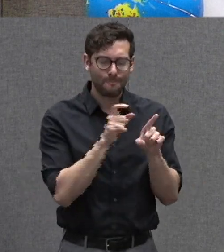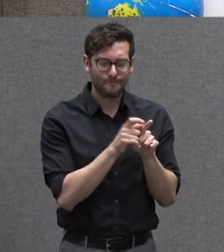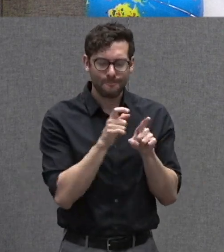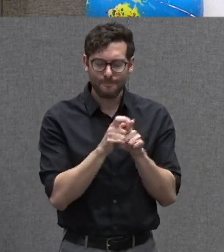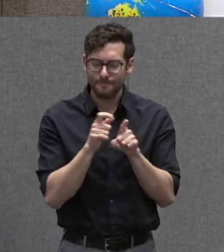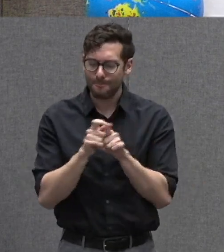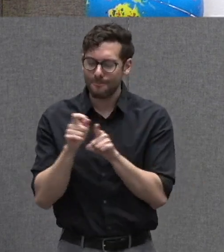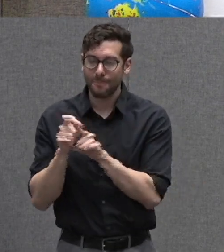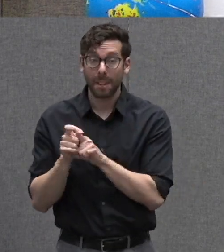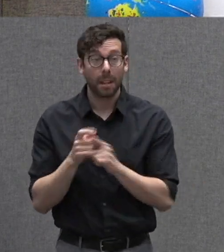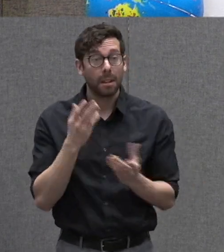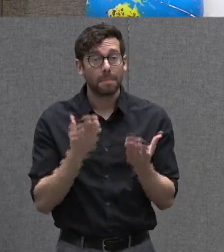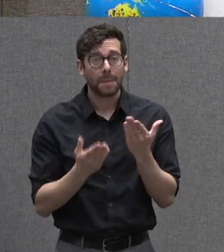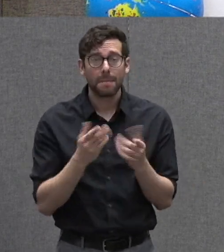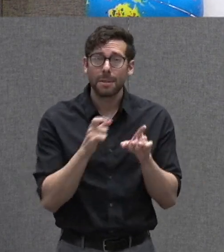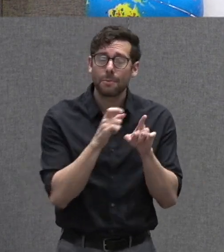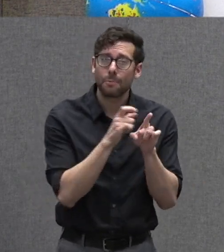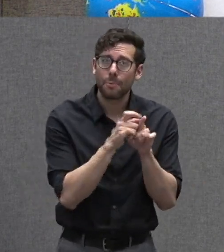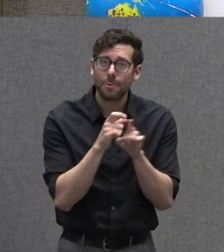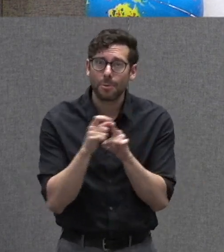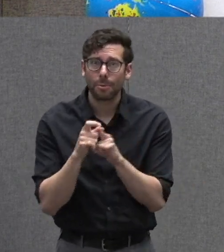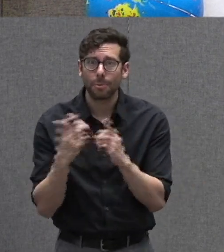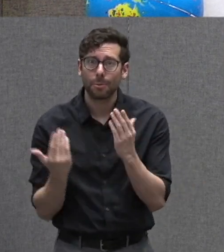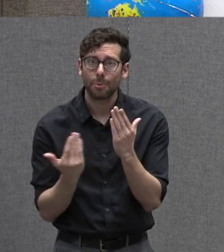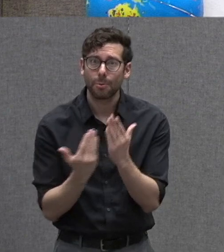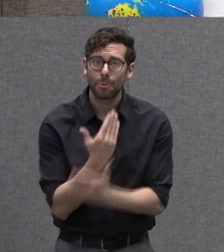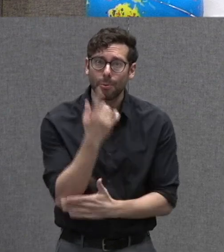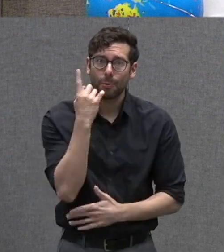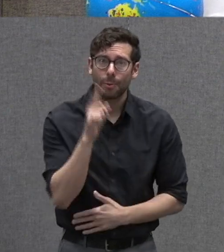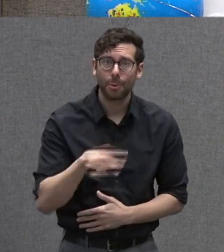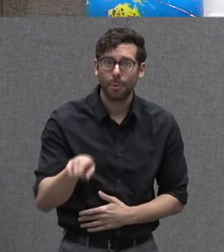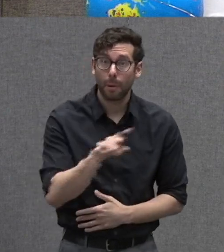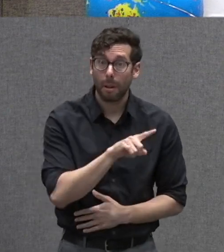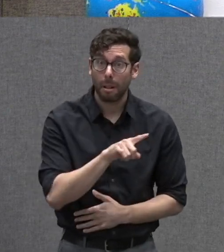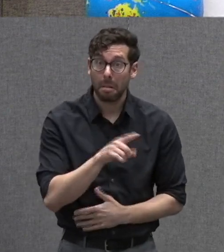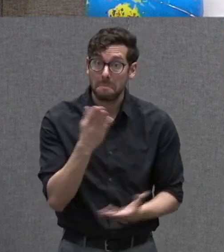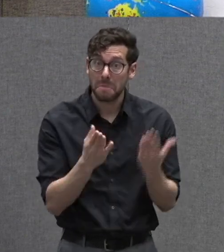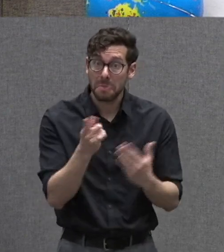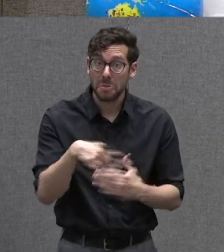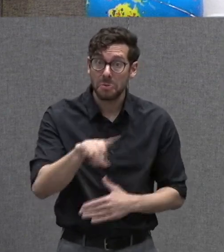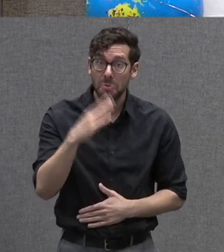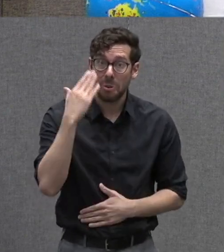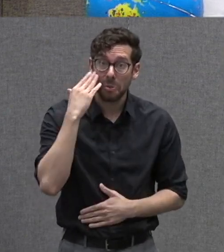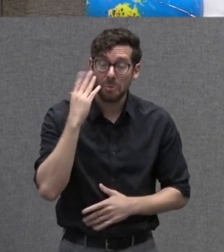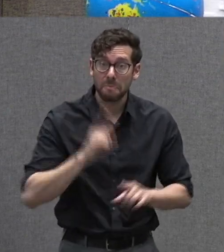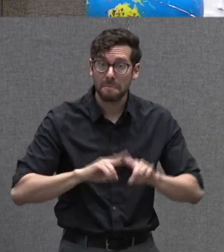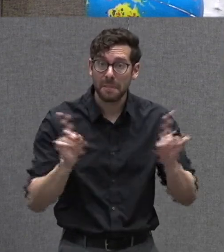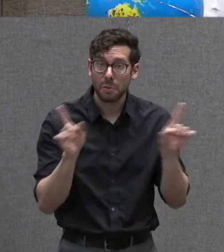and you might have words to describe as well. I'm gonna show you some pictures.